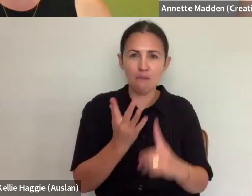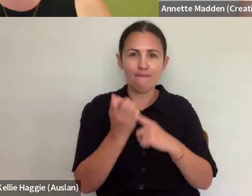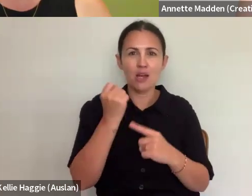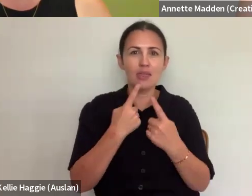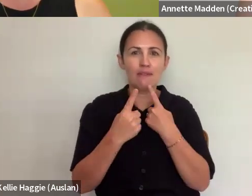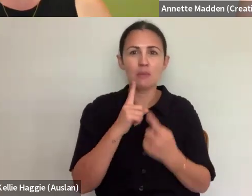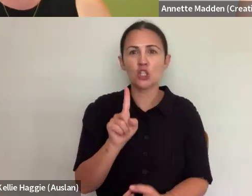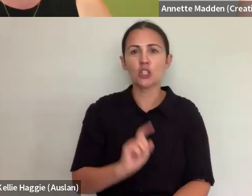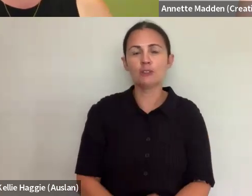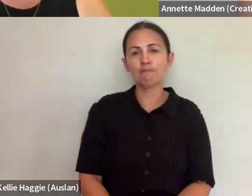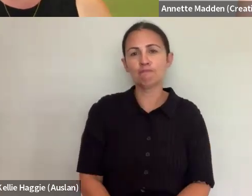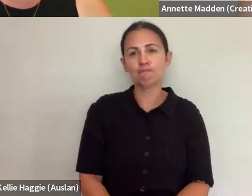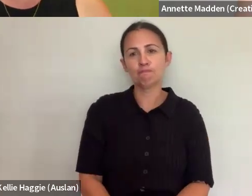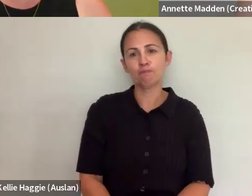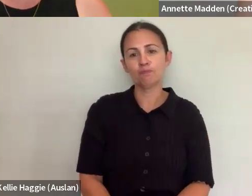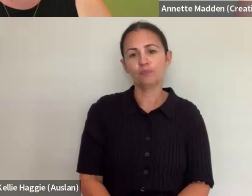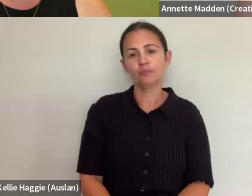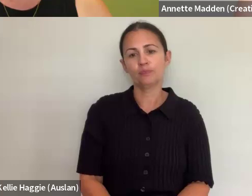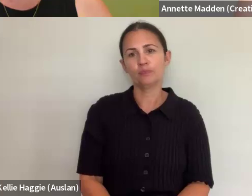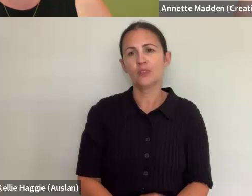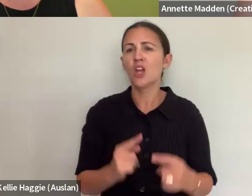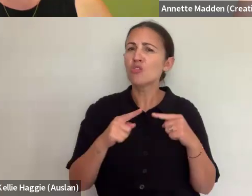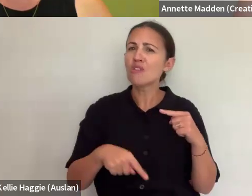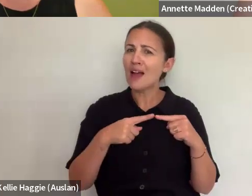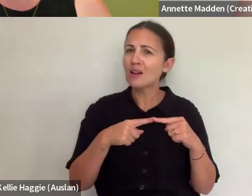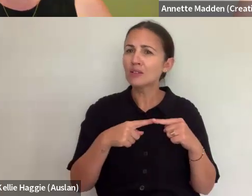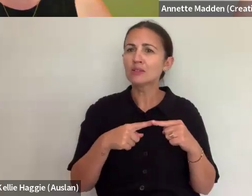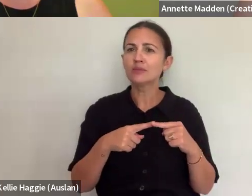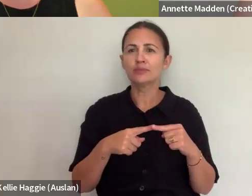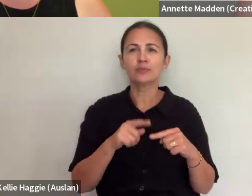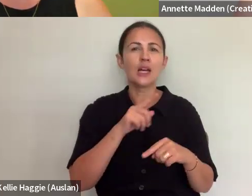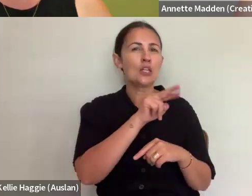I have a feeling that you were referring to something else. >> That's really